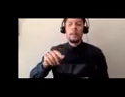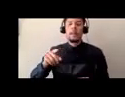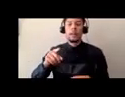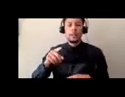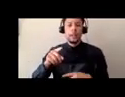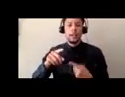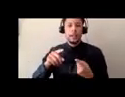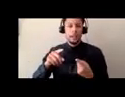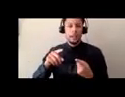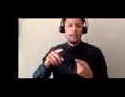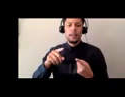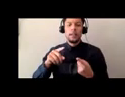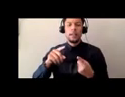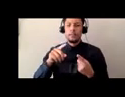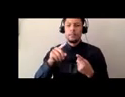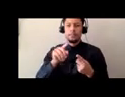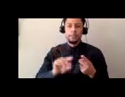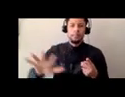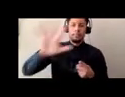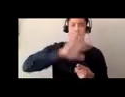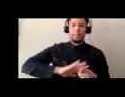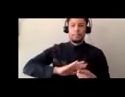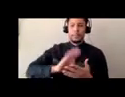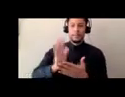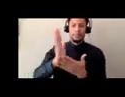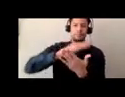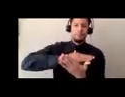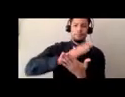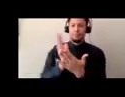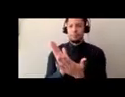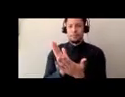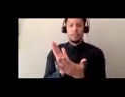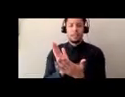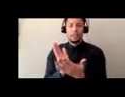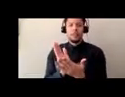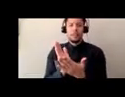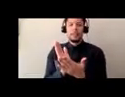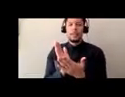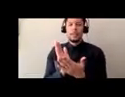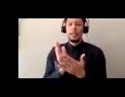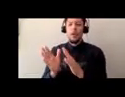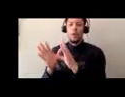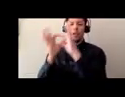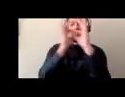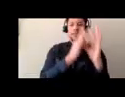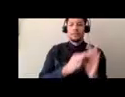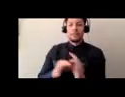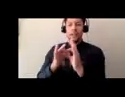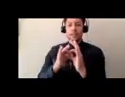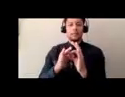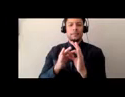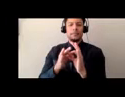It's really infused in how you're doing all of these things.